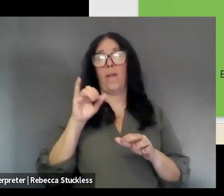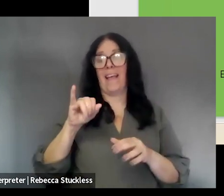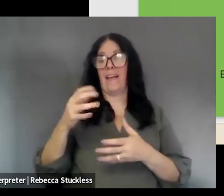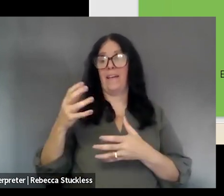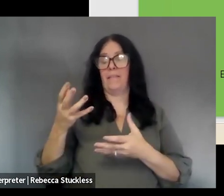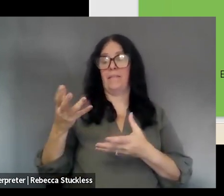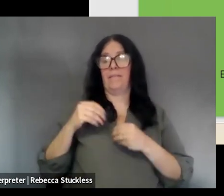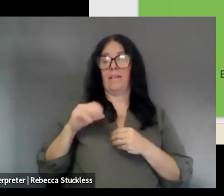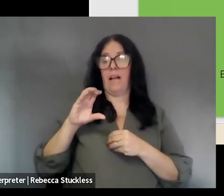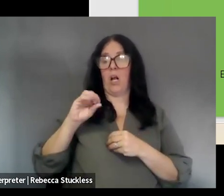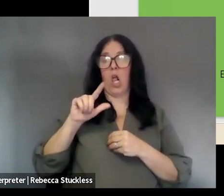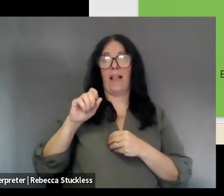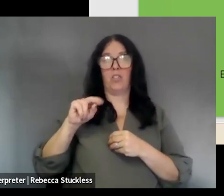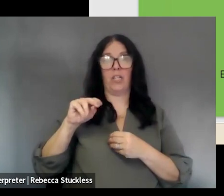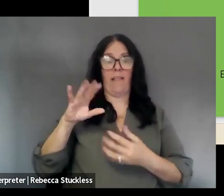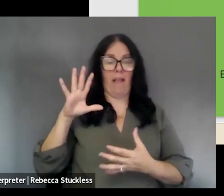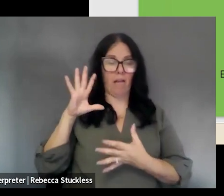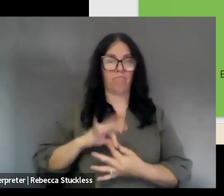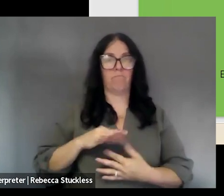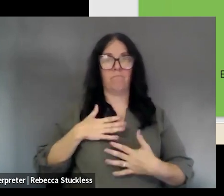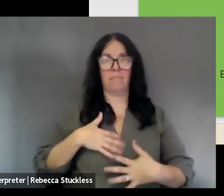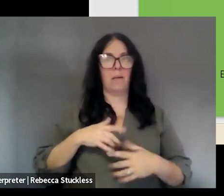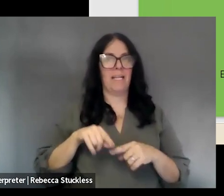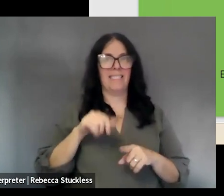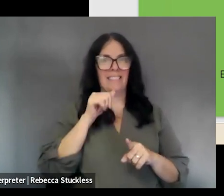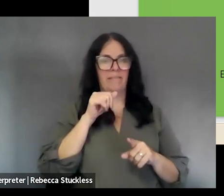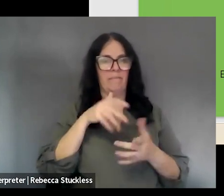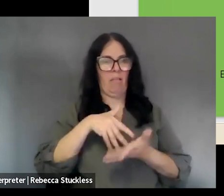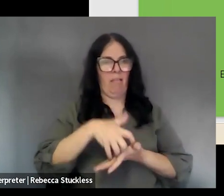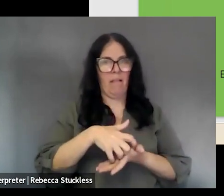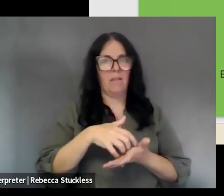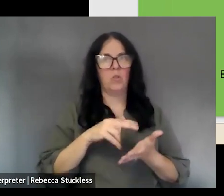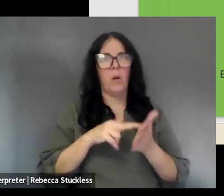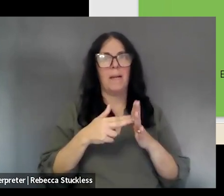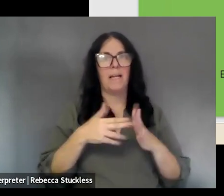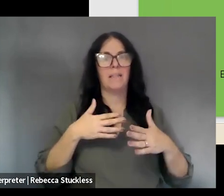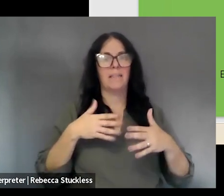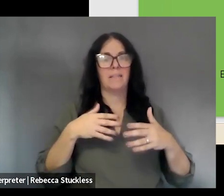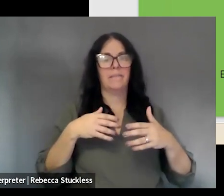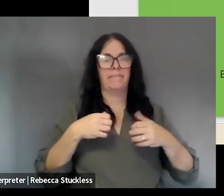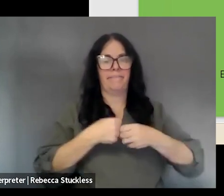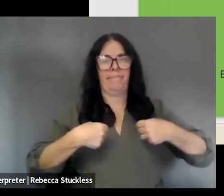tight and together unfortunately is not there so there's a lot of elasticity particularly